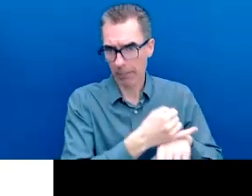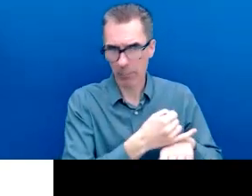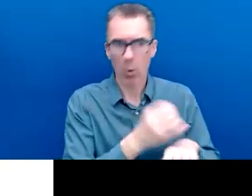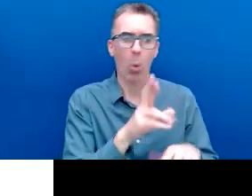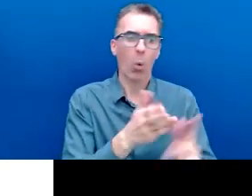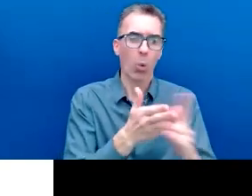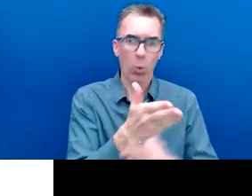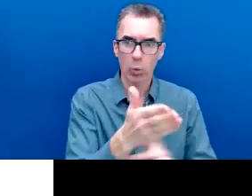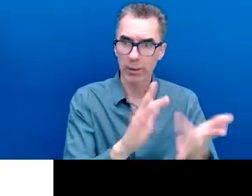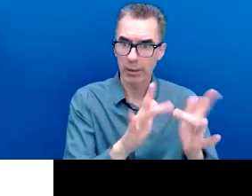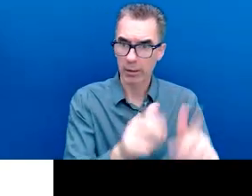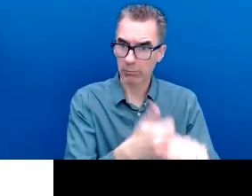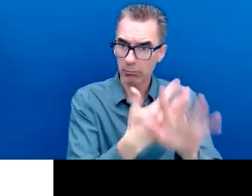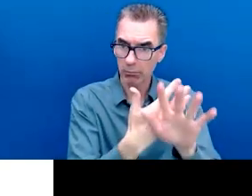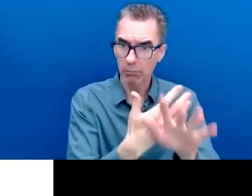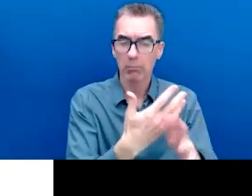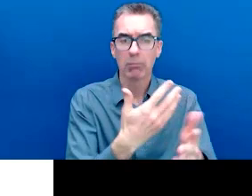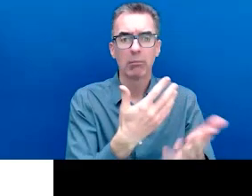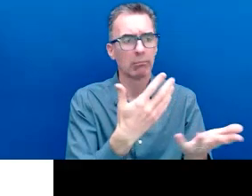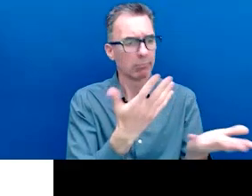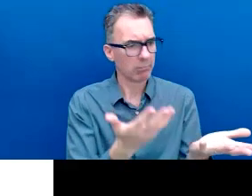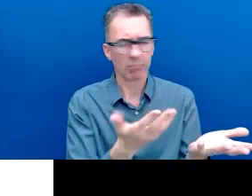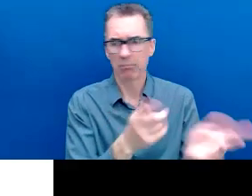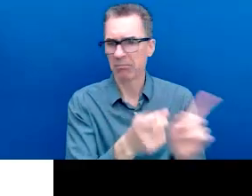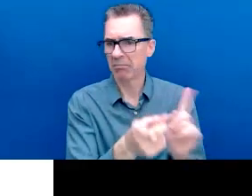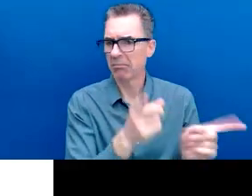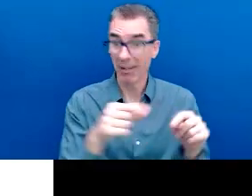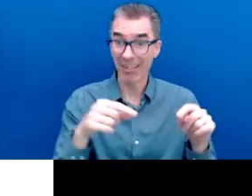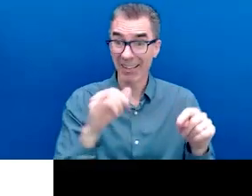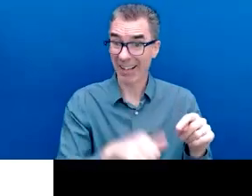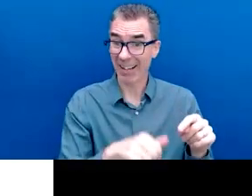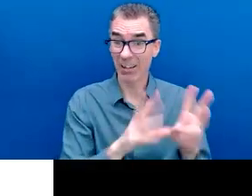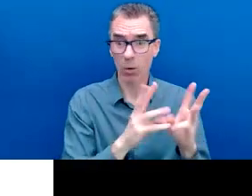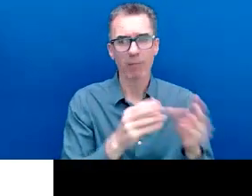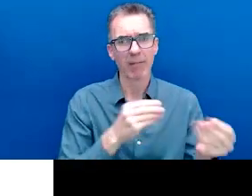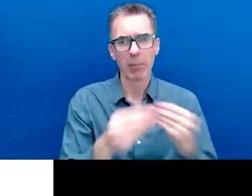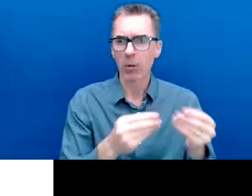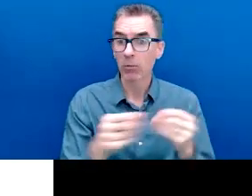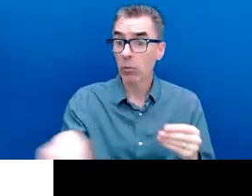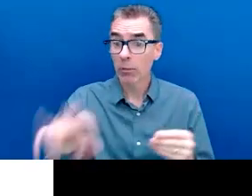They're very flexible, and very, very helpful in supporting faculty, with all things OER.